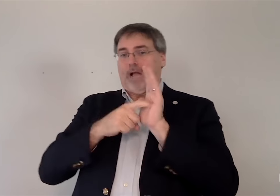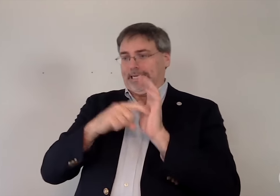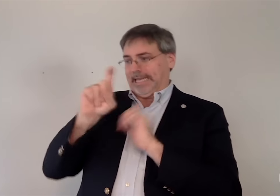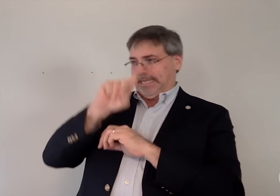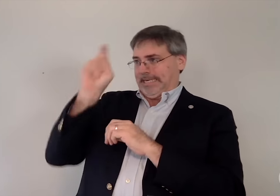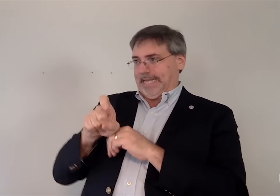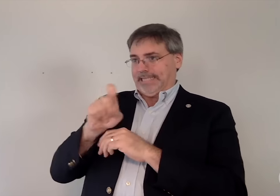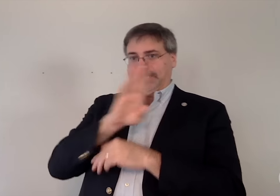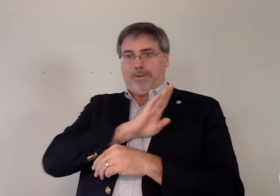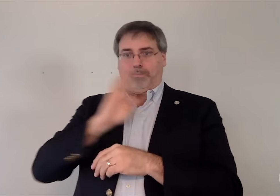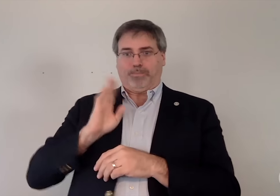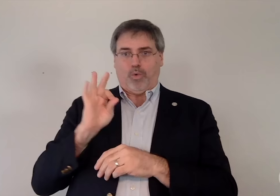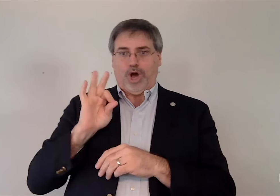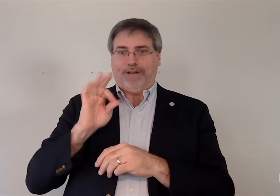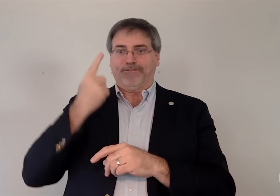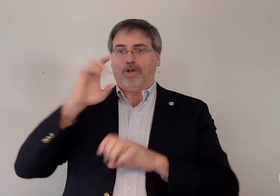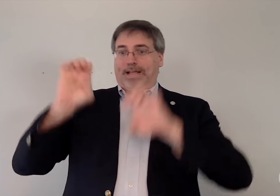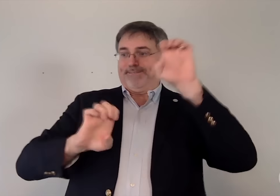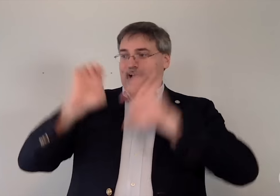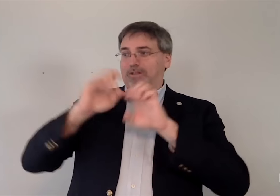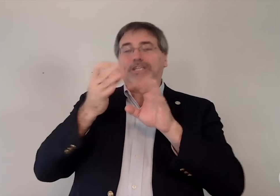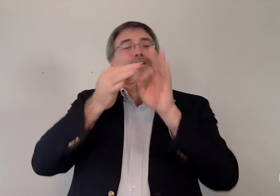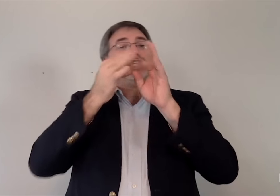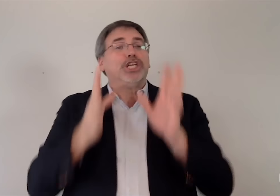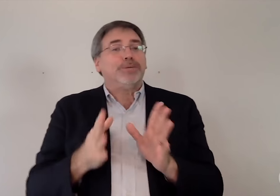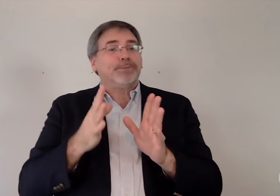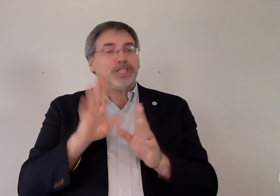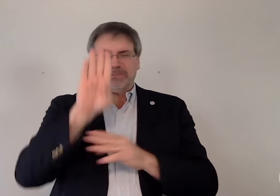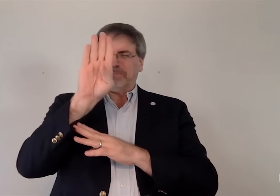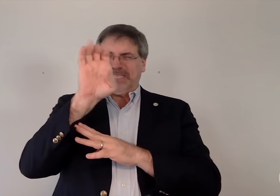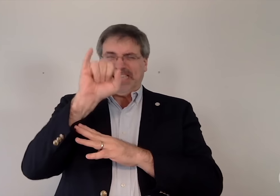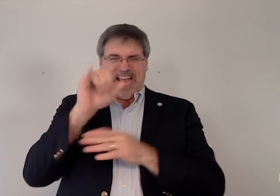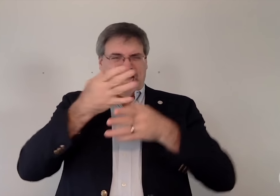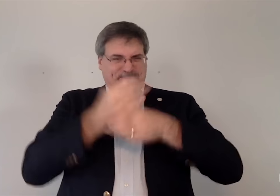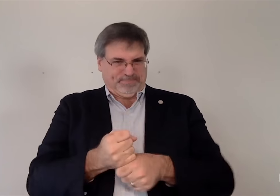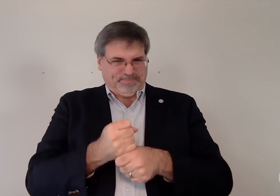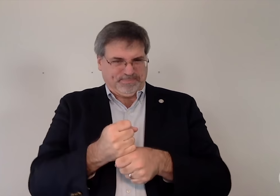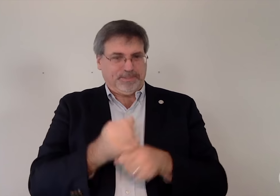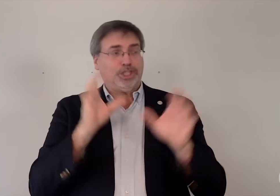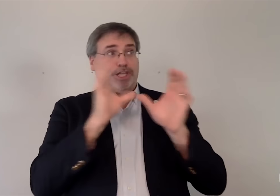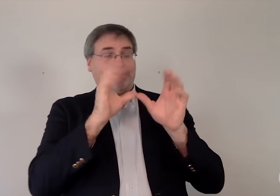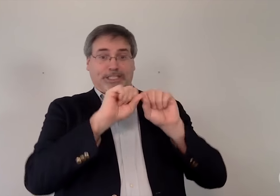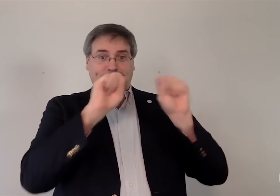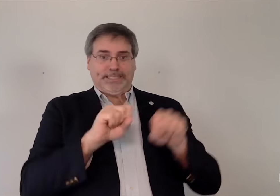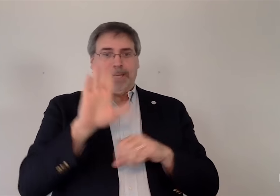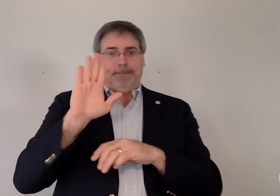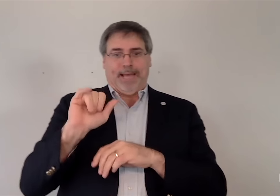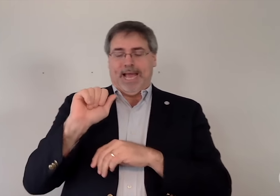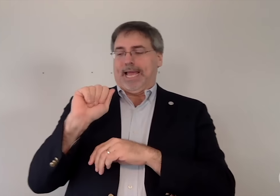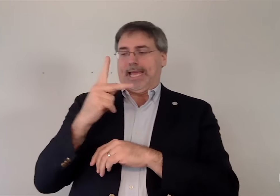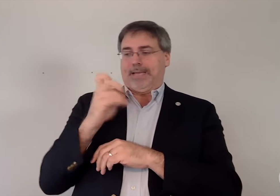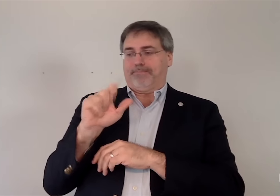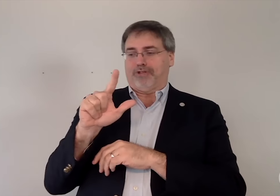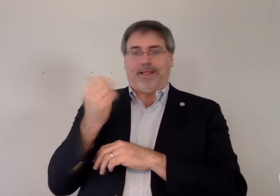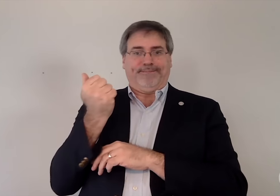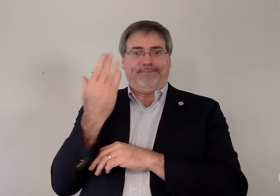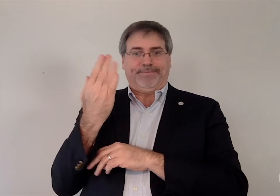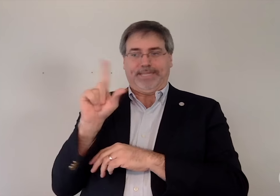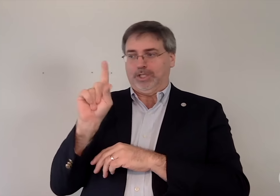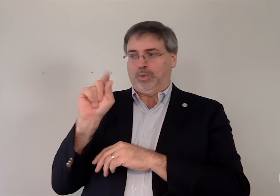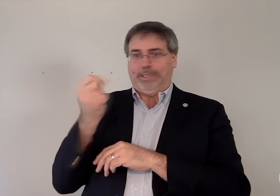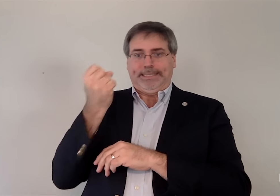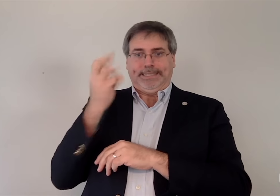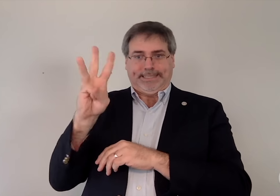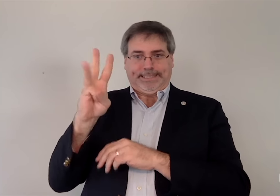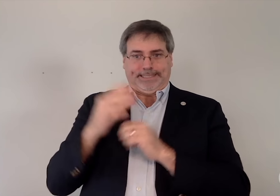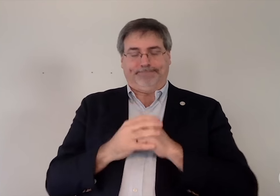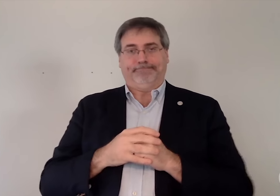the Texas Board for Evaluation of Interpreters (BEI) certification system by April 15, 2016.